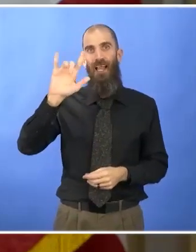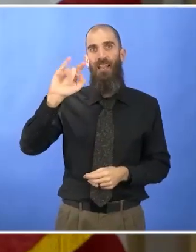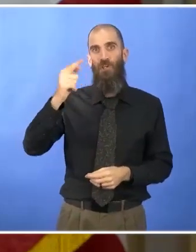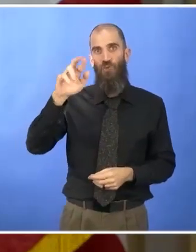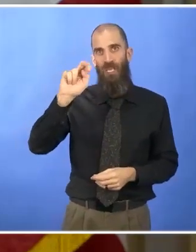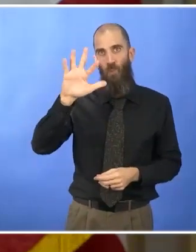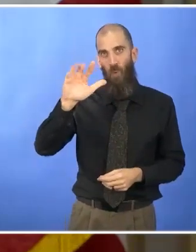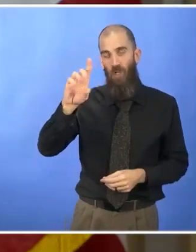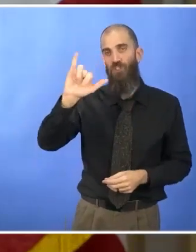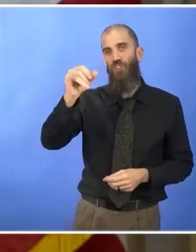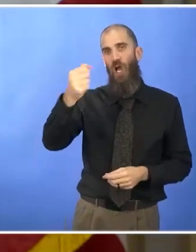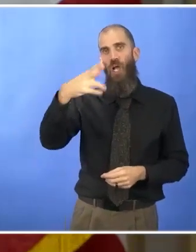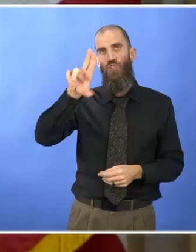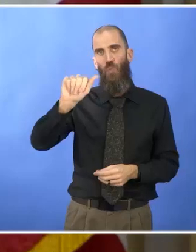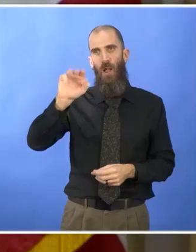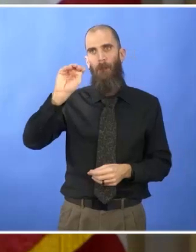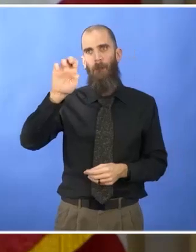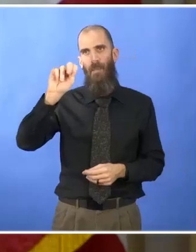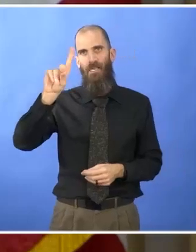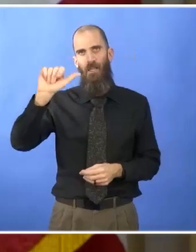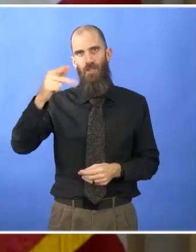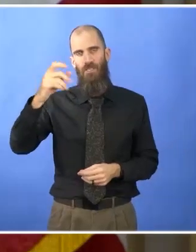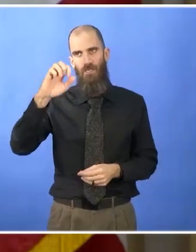THAT INCLUDES BOB ALDRICH, ALEJANDRA, MIKE, AND THE